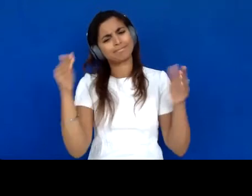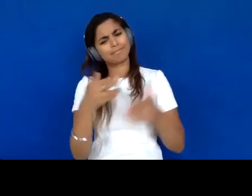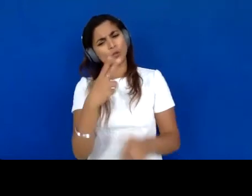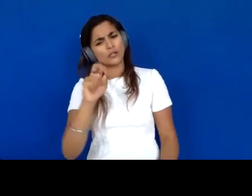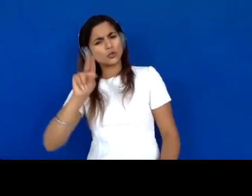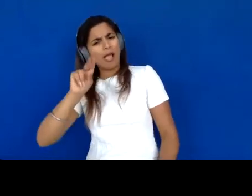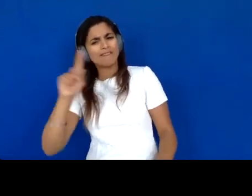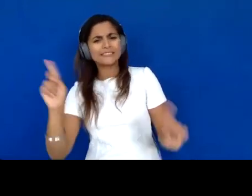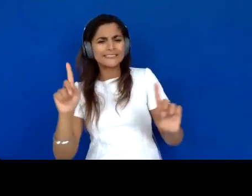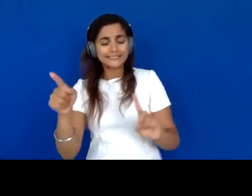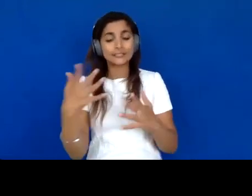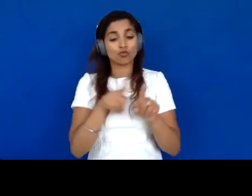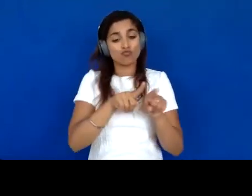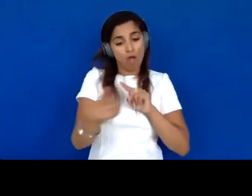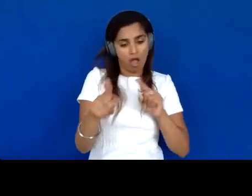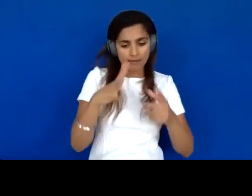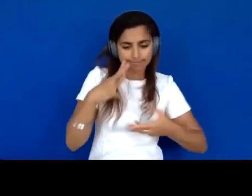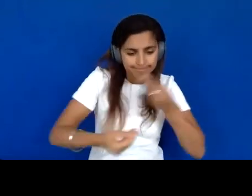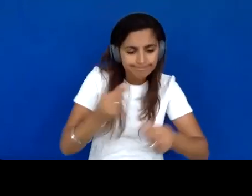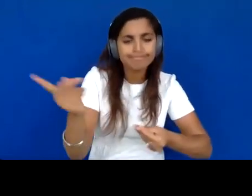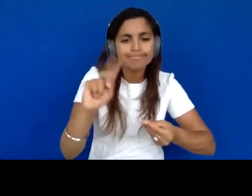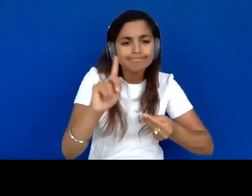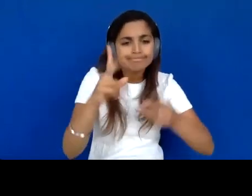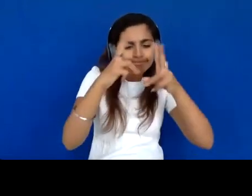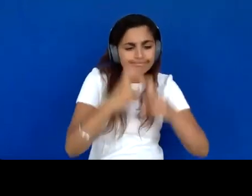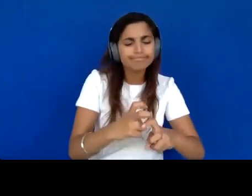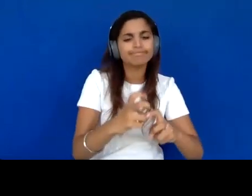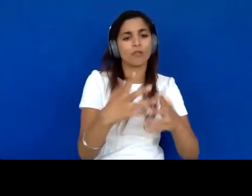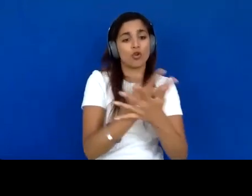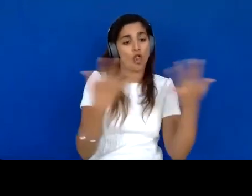impairment categories under which each Paralympian competes using a traffic